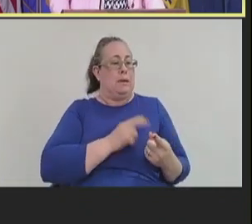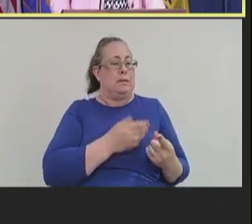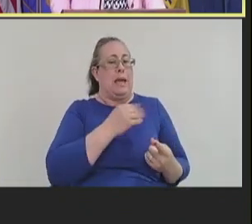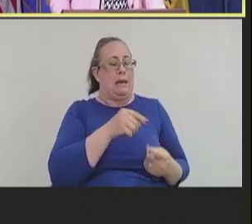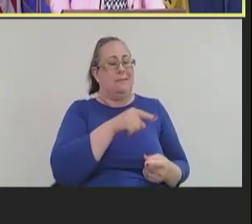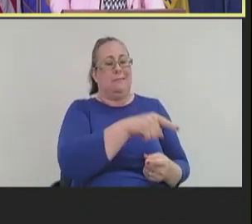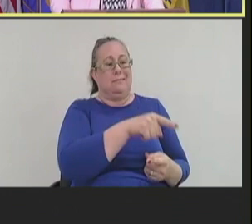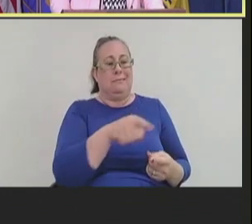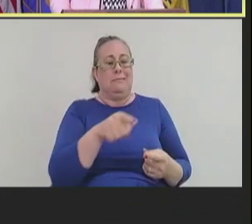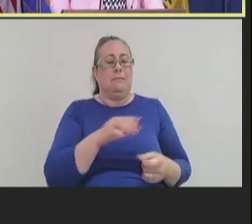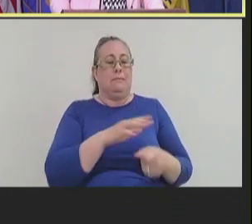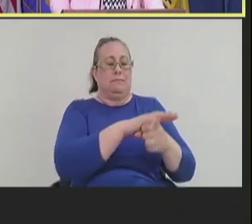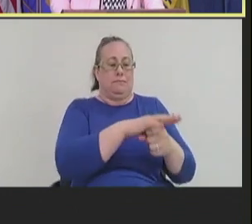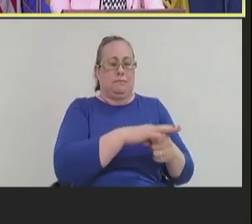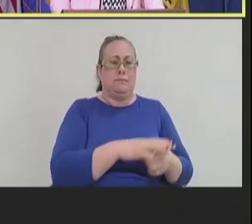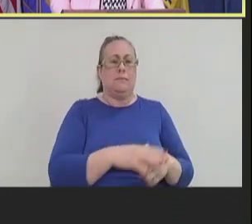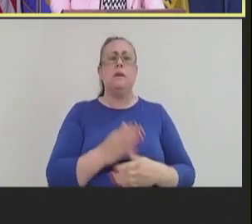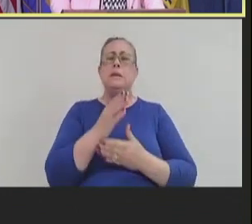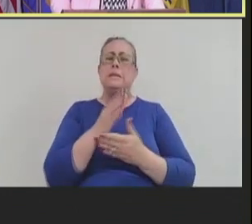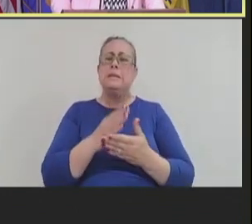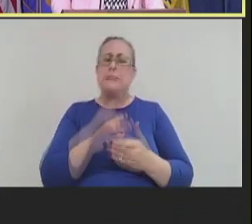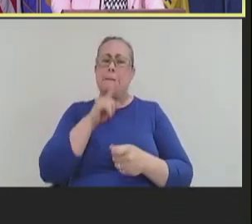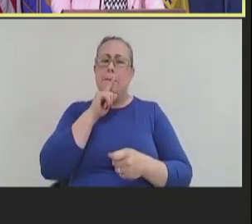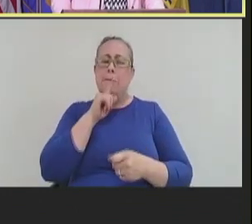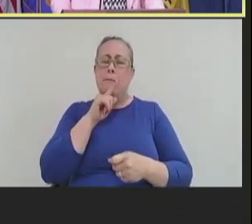Some of the promises I think out there -- so, thinking about HL7,